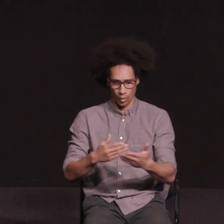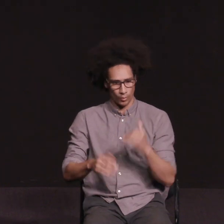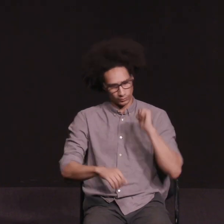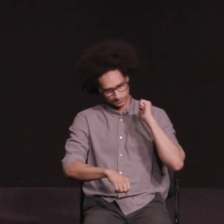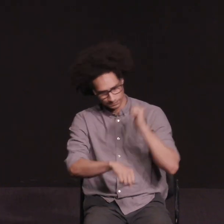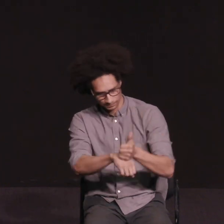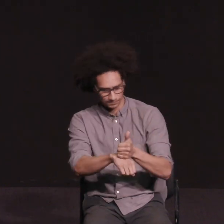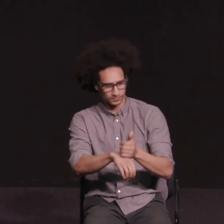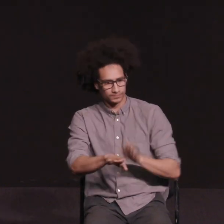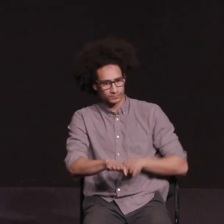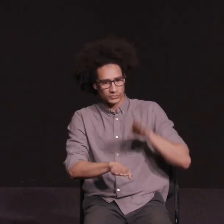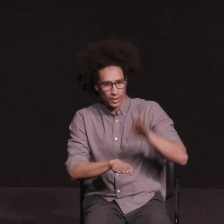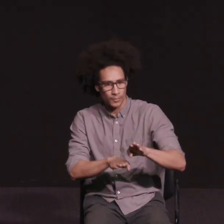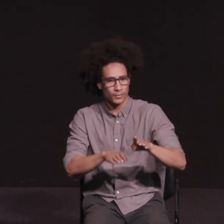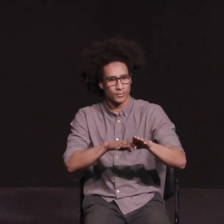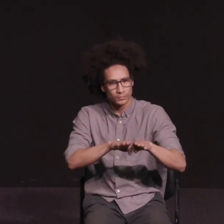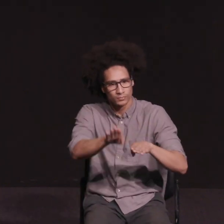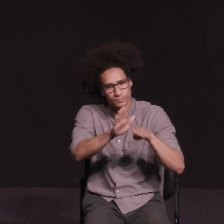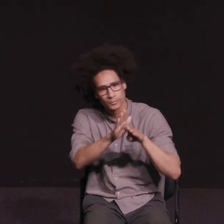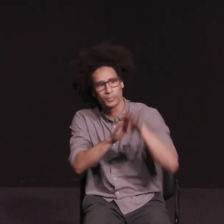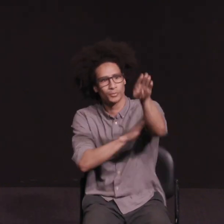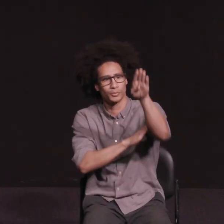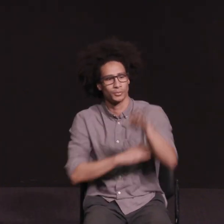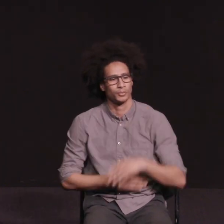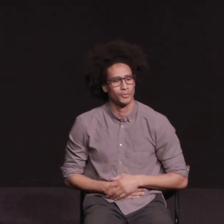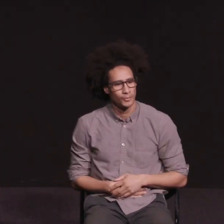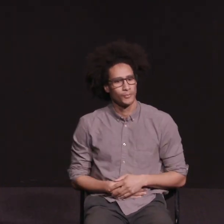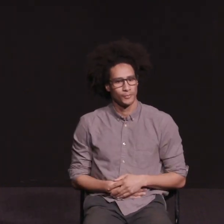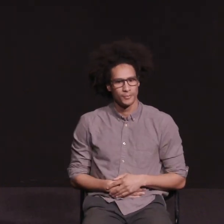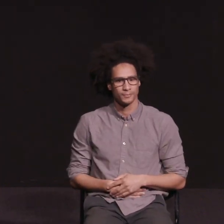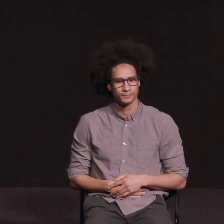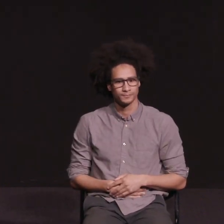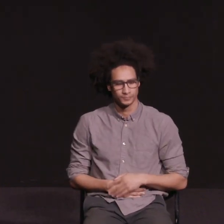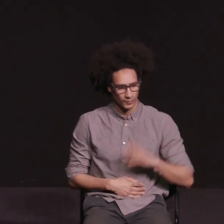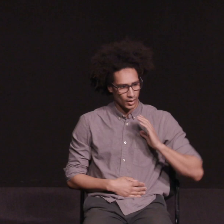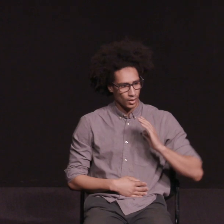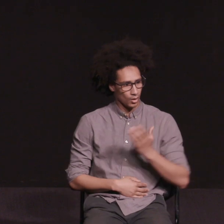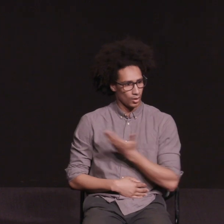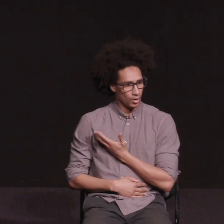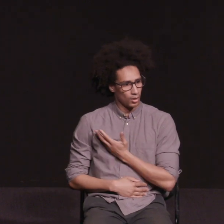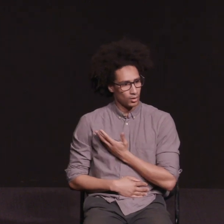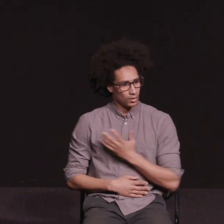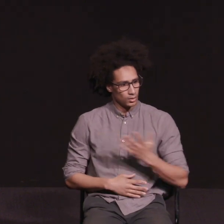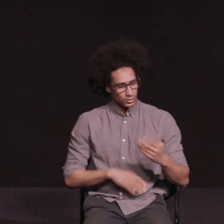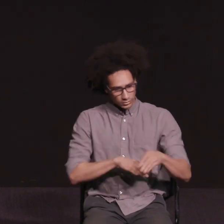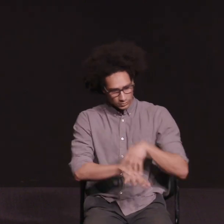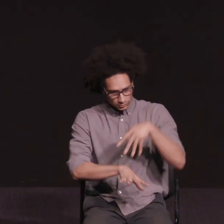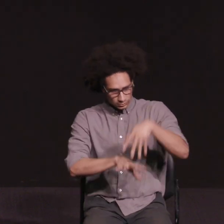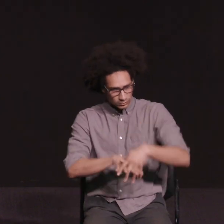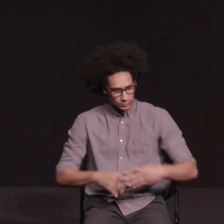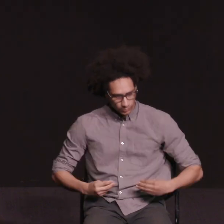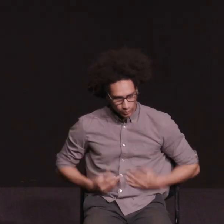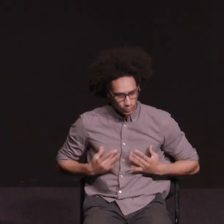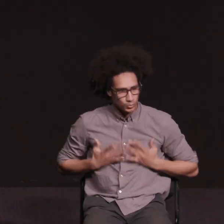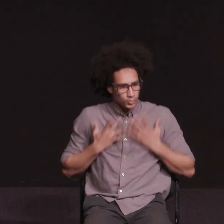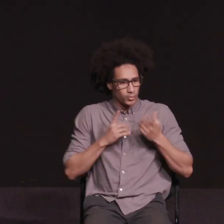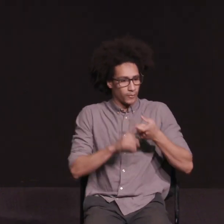The legendary roots of storytelling drummed up out of our ancestral villages and cities in Ghana, Mali, and Benin